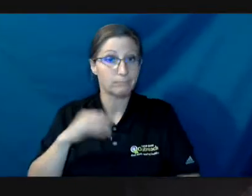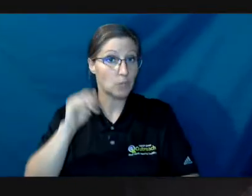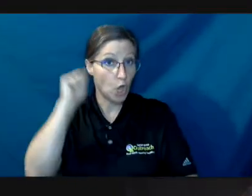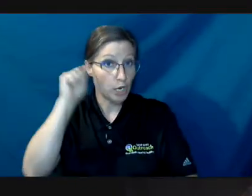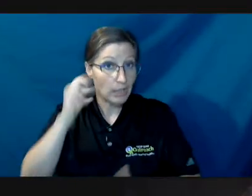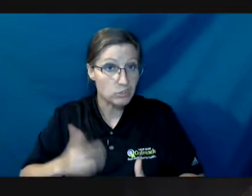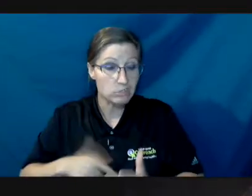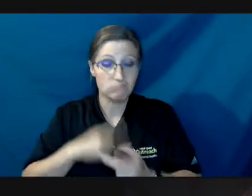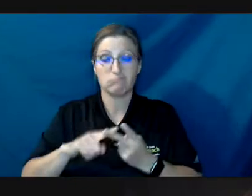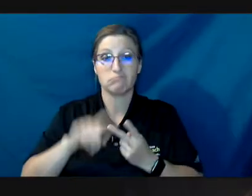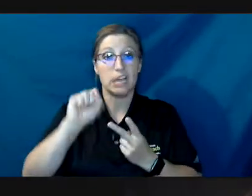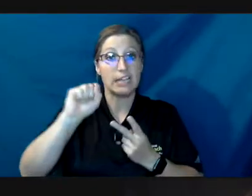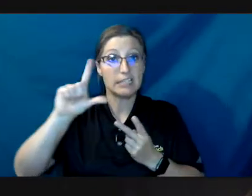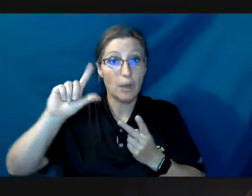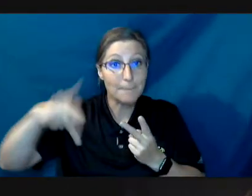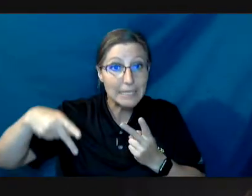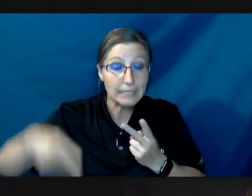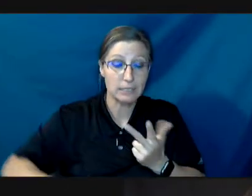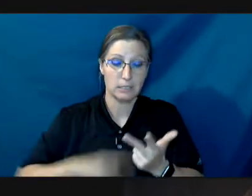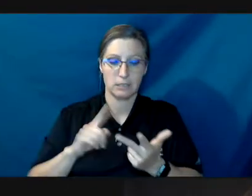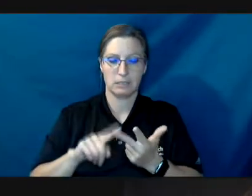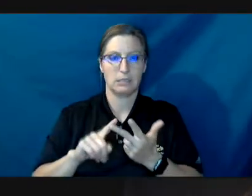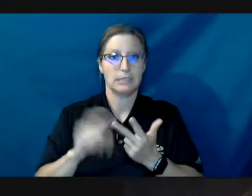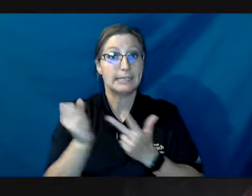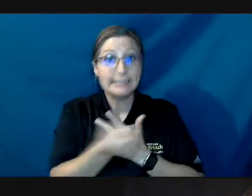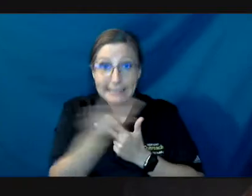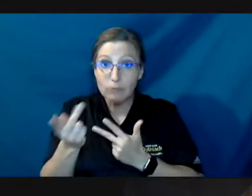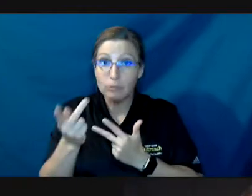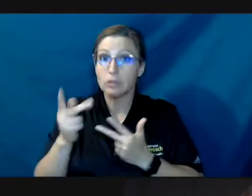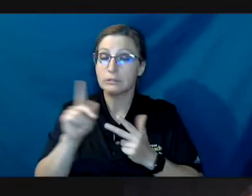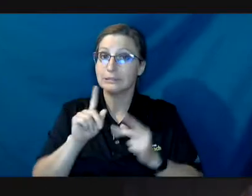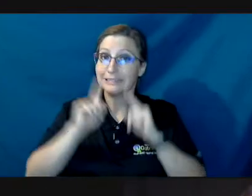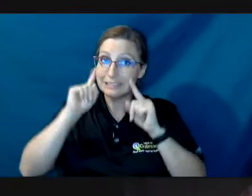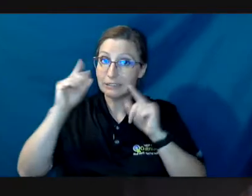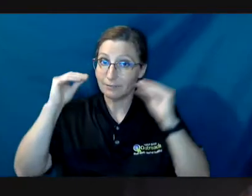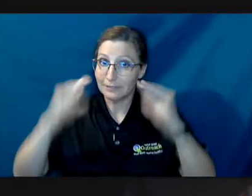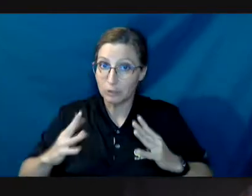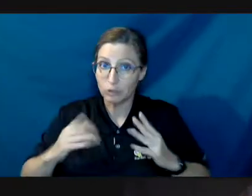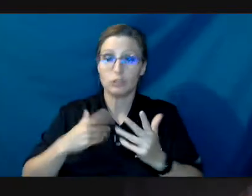a speech and language pathologist, several teachers of the deaf, several educational interpreters,